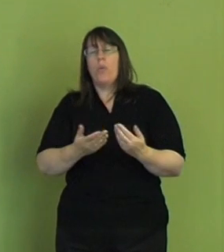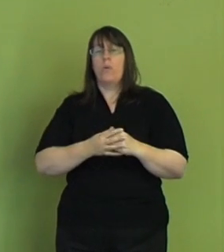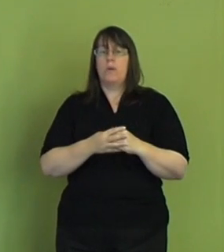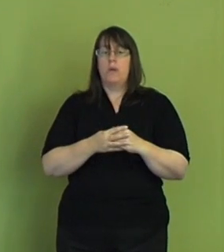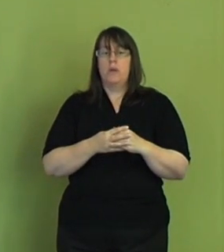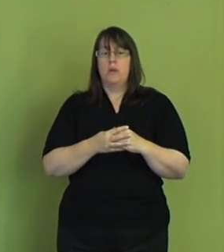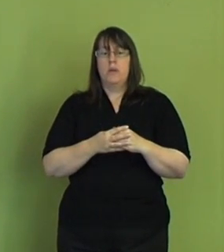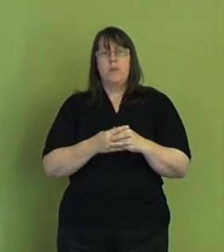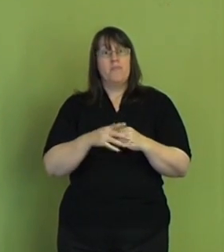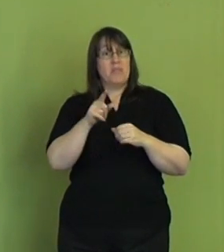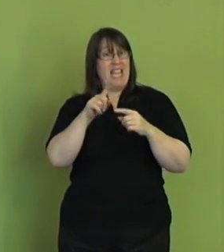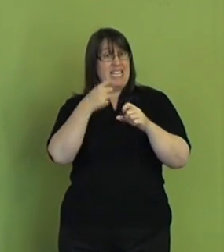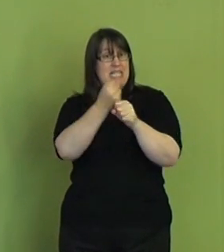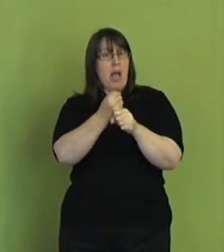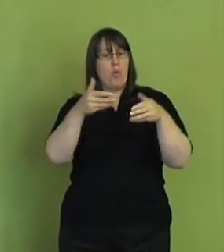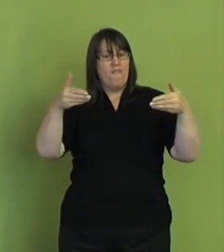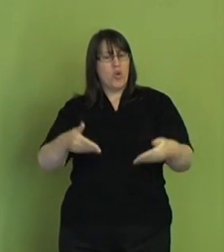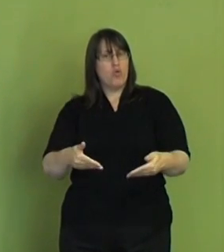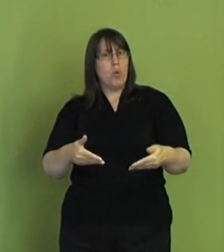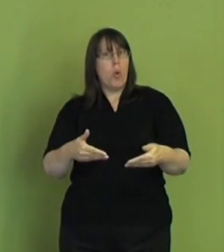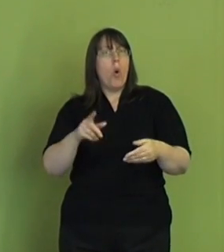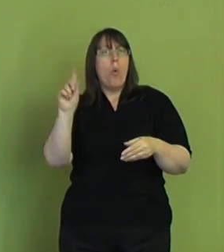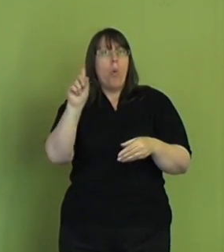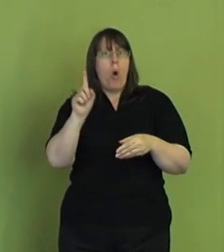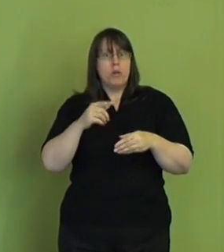and in relation to a funeral, knowing what the process might be